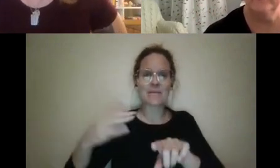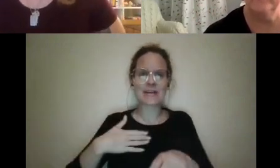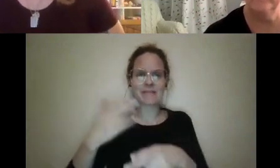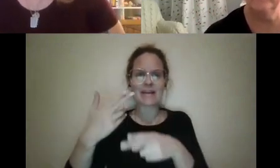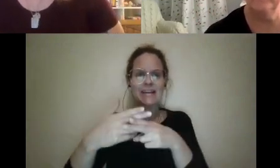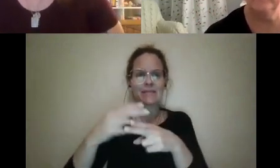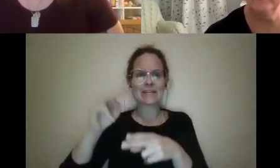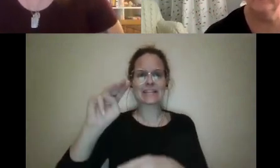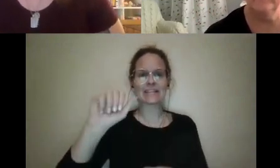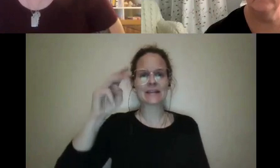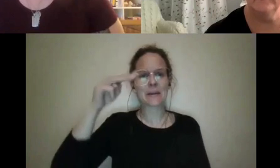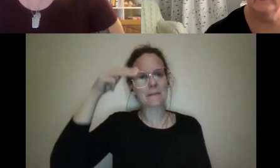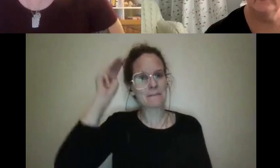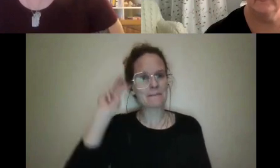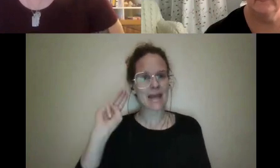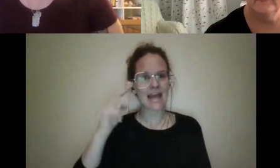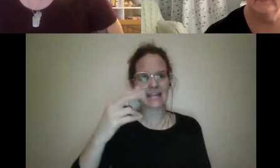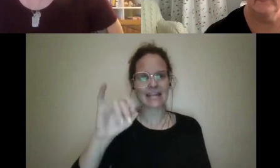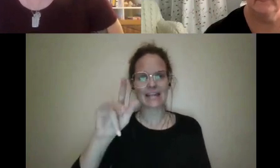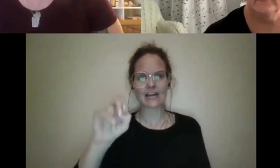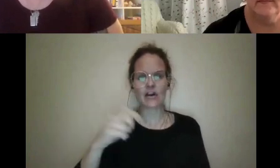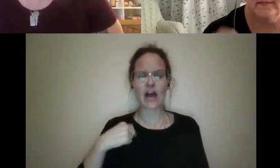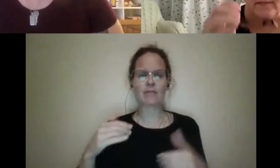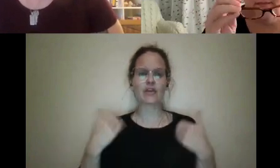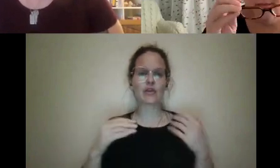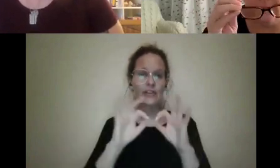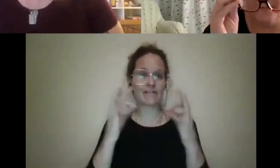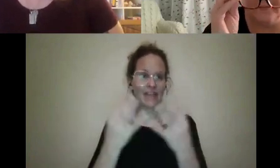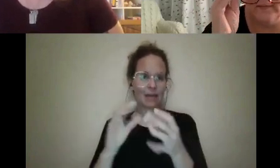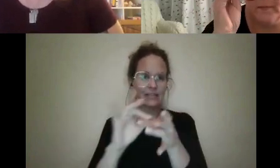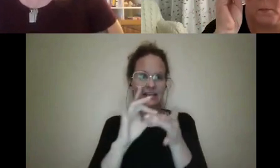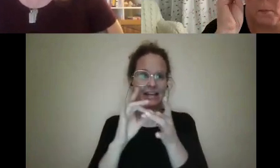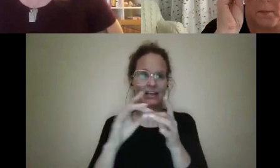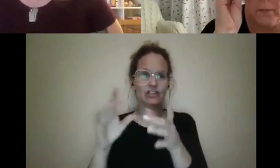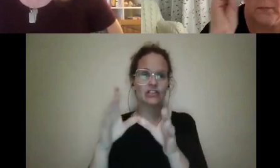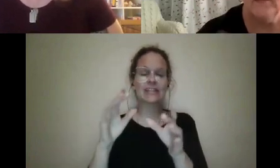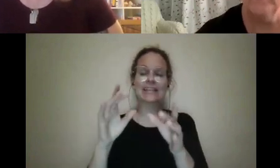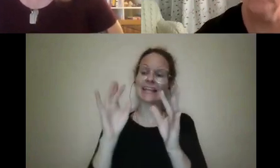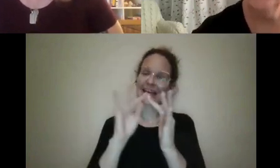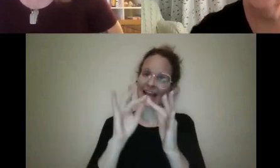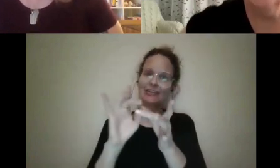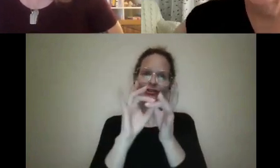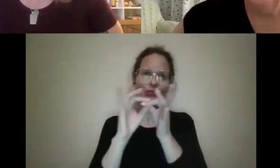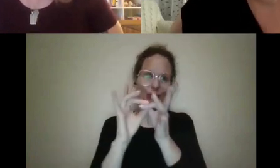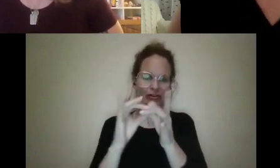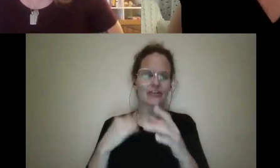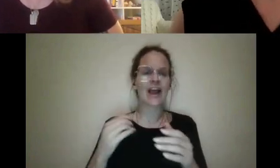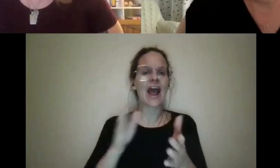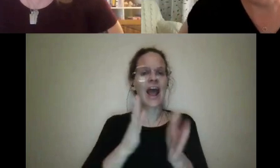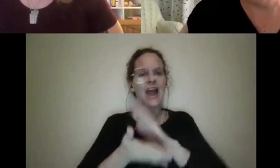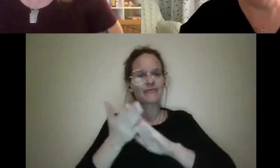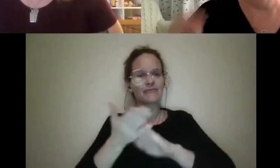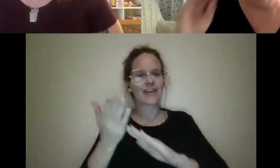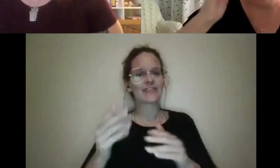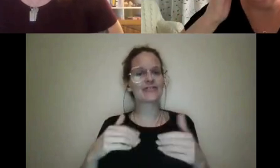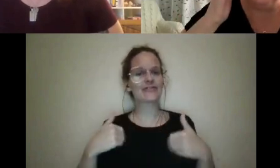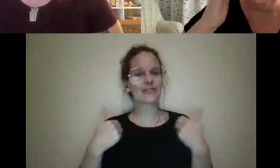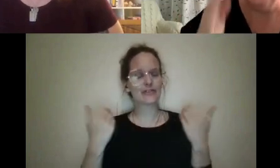I'm the Youth and Family Connections Coordinator with CHS so I run our Youth and Family program,